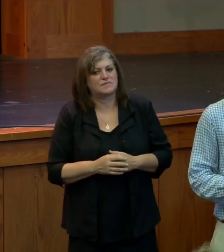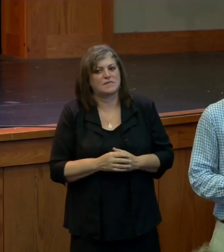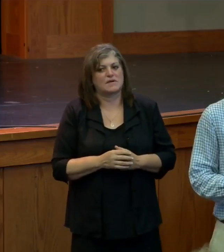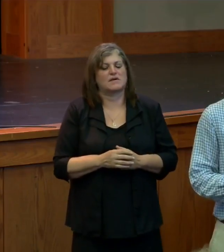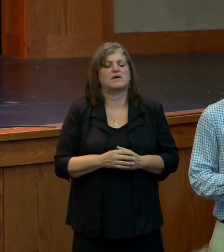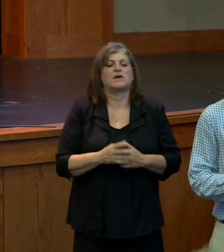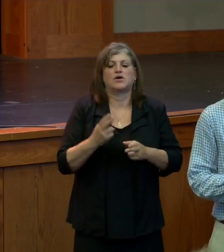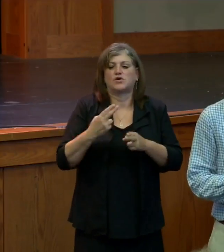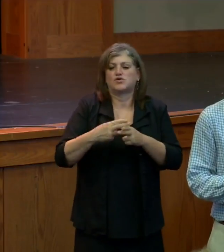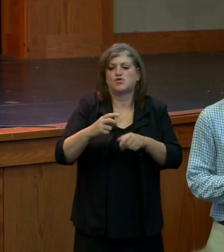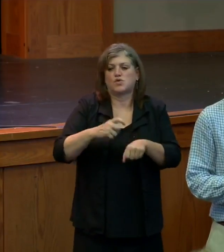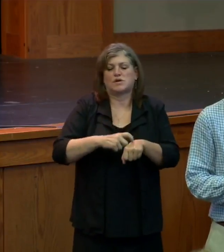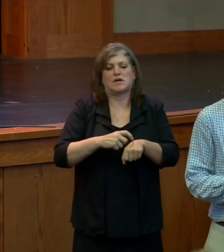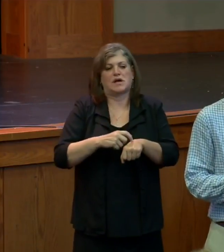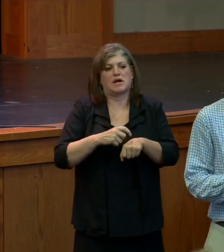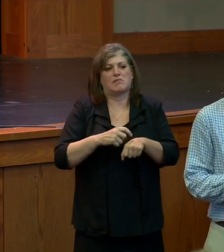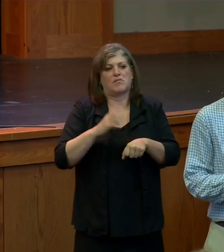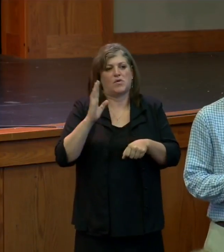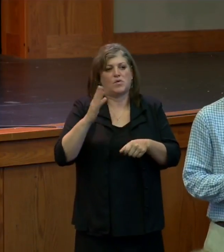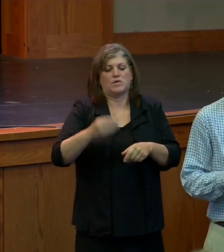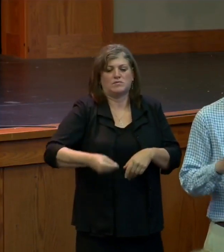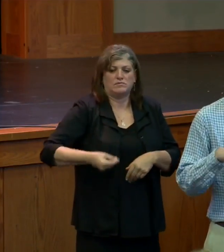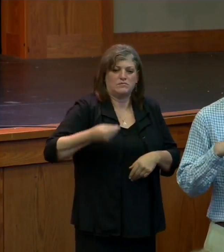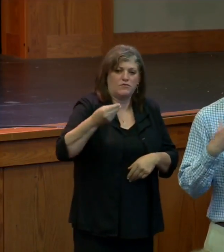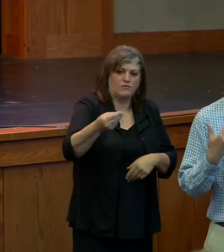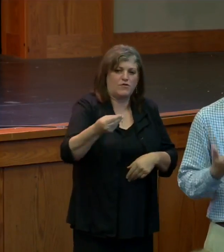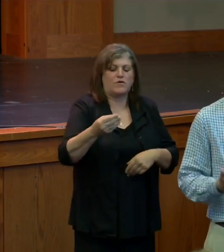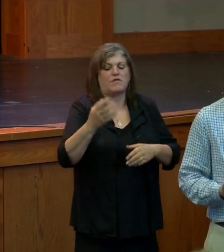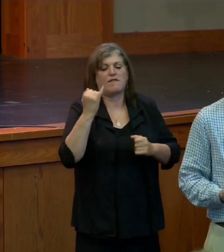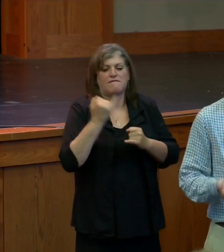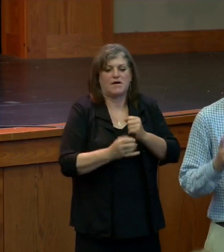IN A VERY SHORT TIME WE WILL BE PRESENTED WITH THE FINAL CONSTITUTION THAT EMERGES FROM THIS RUSHED PROCESS.